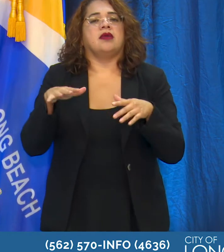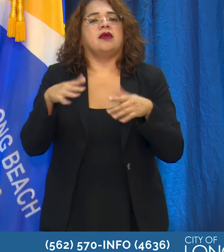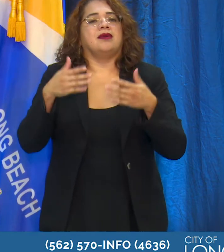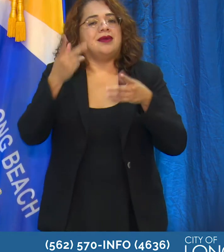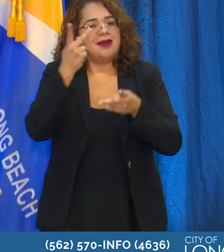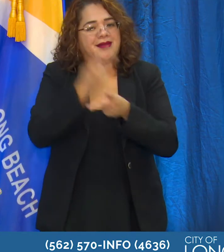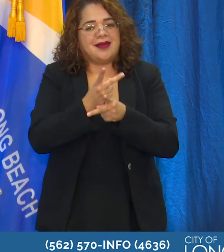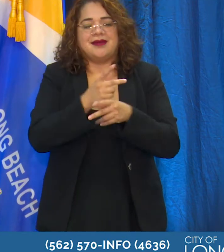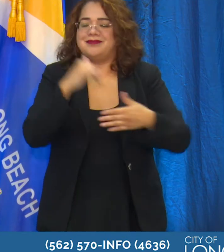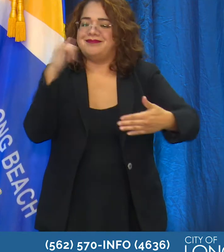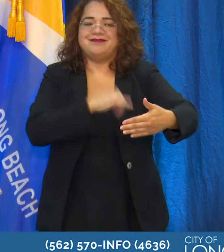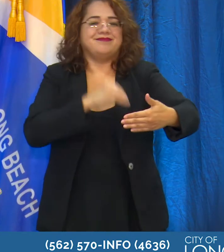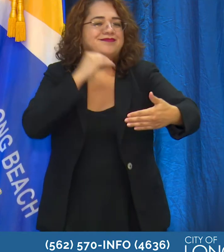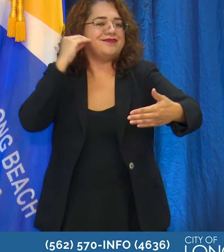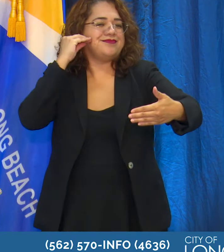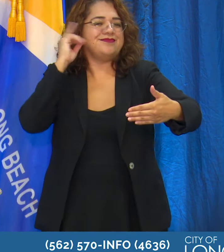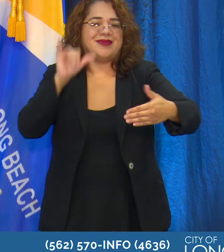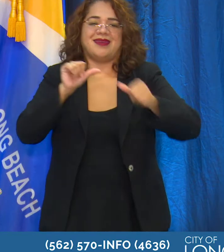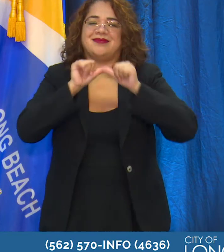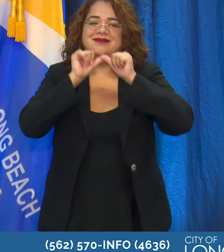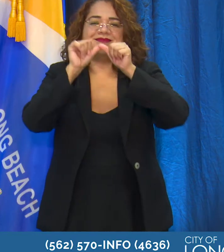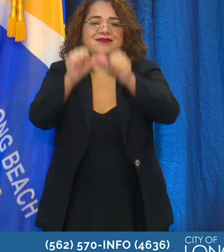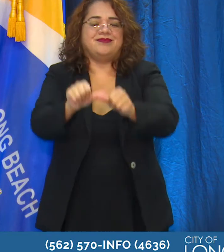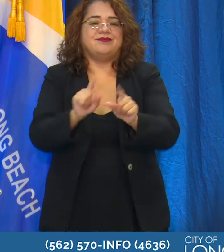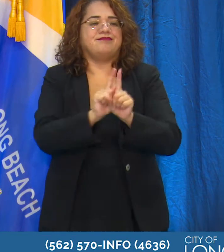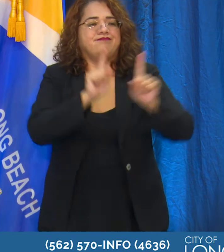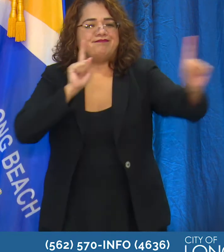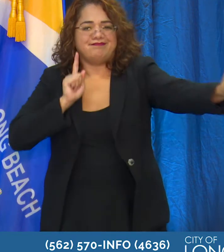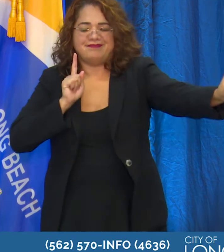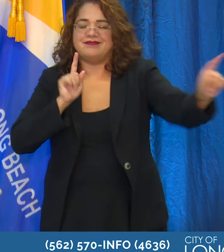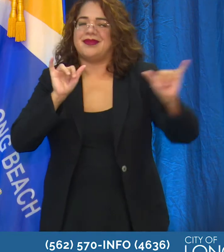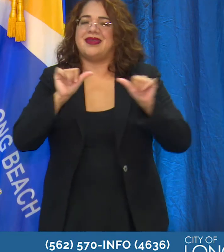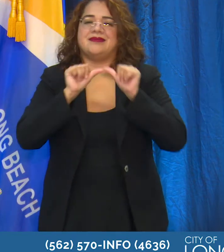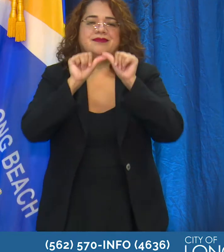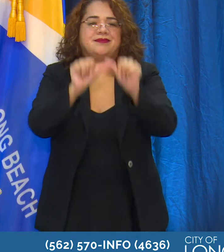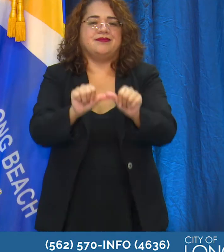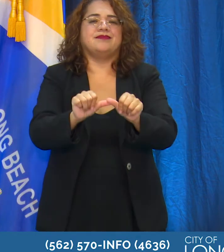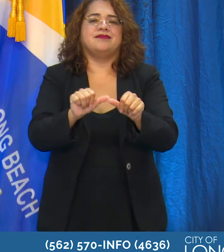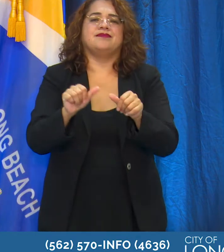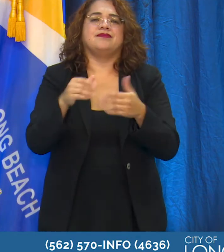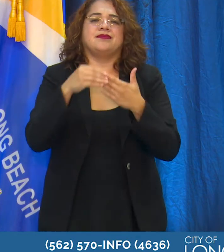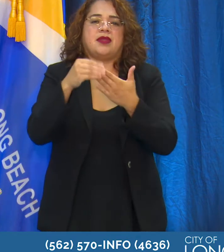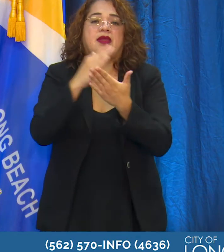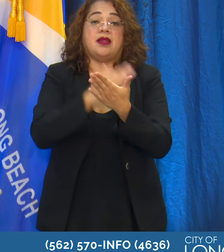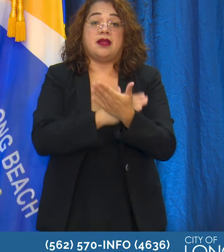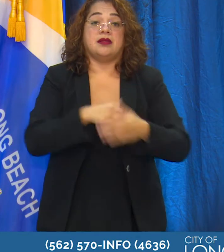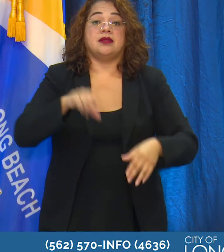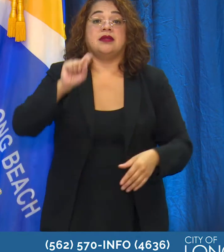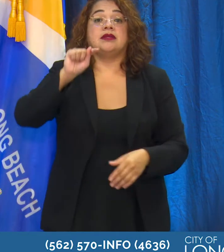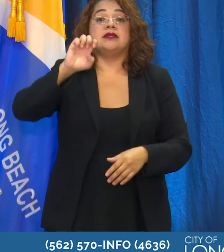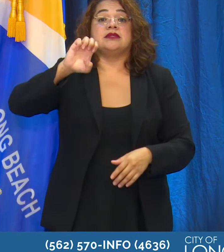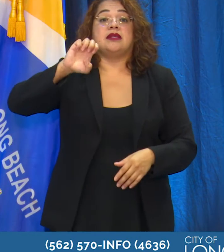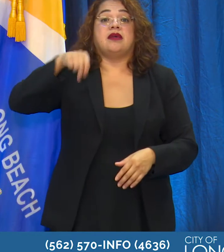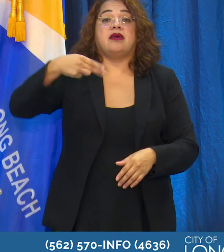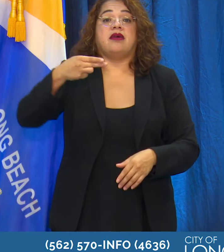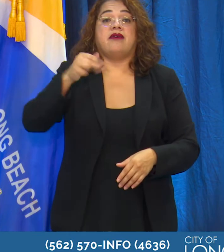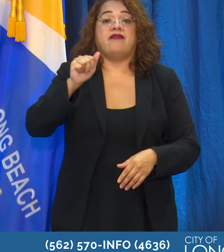does not go up any further. Thank you Kelly. Next question comes from Stephanie at the Long Beach Post. Go ahead Stephanie.